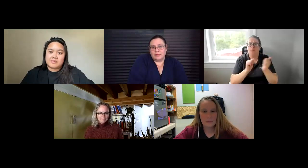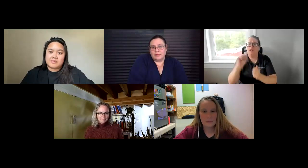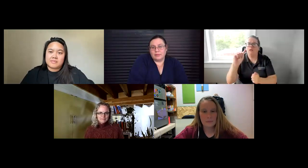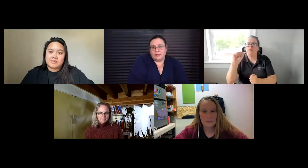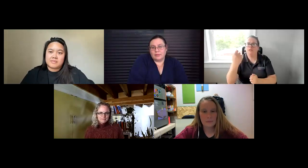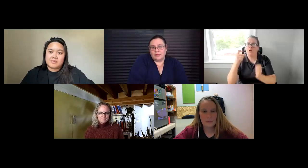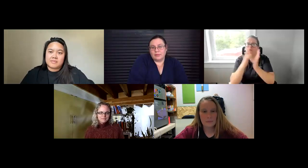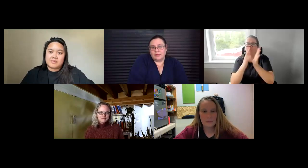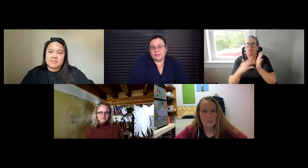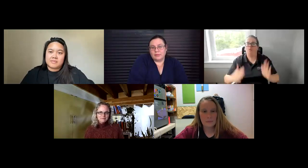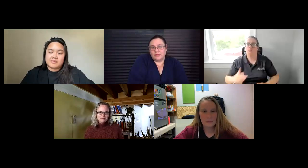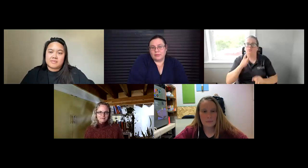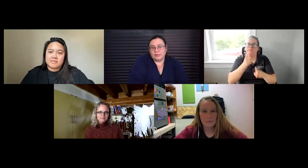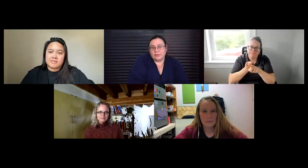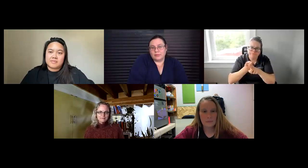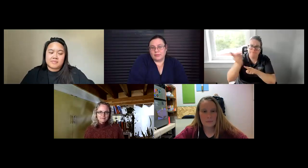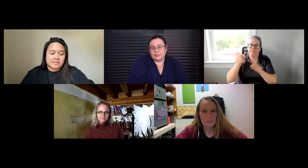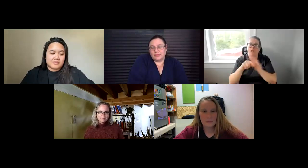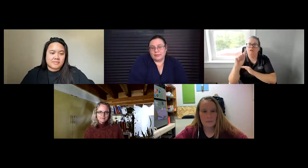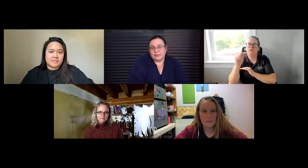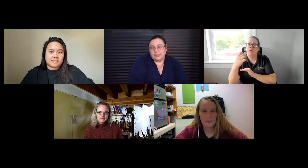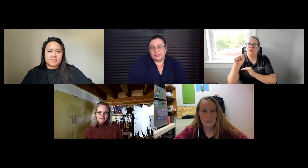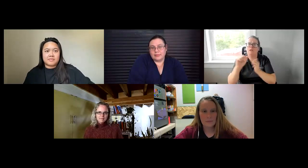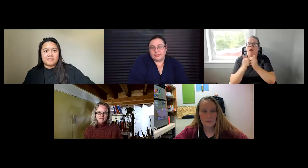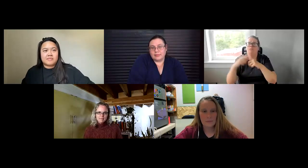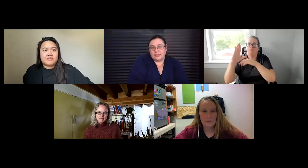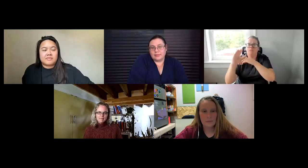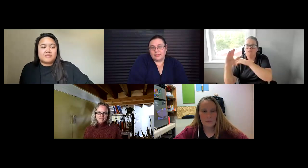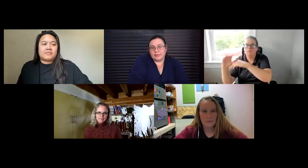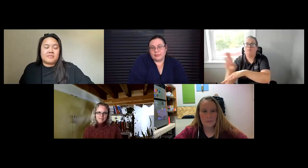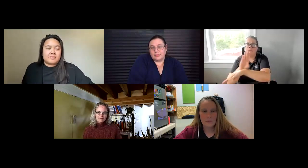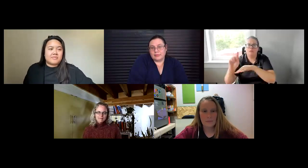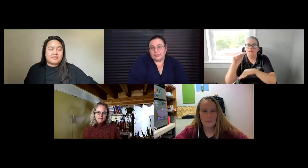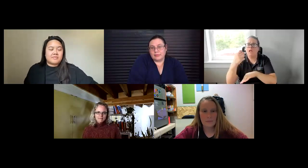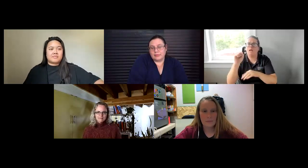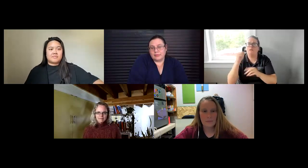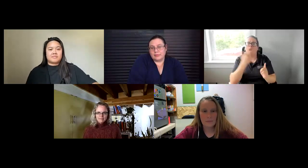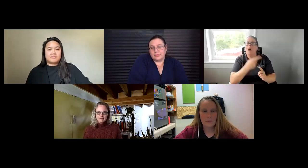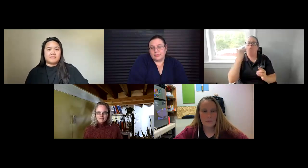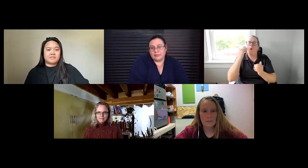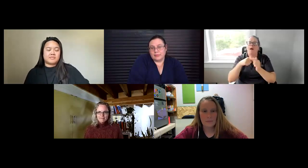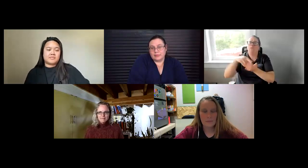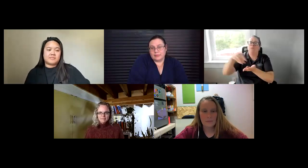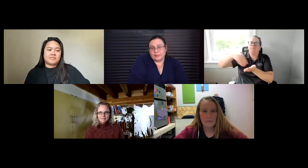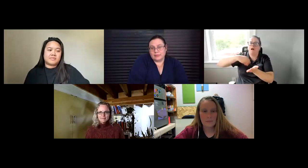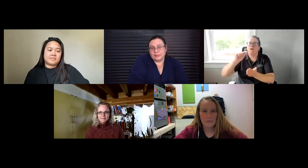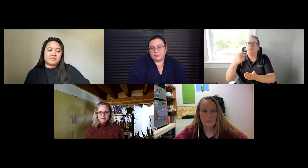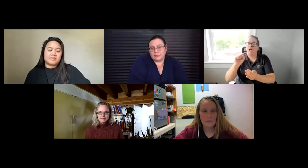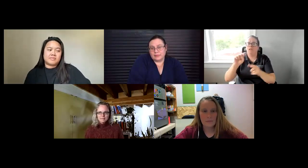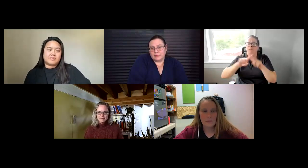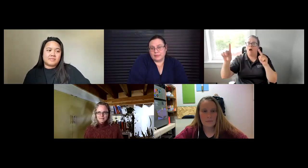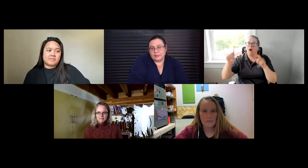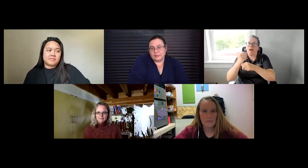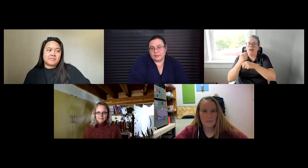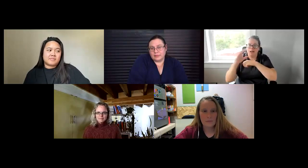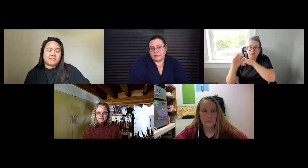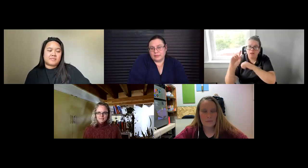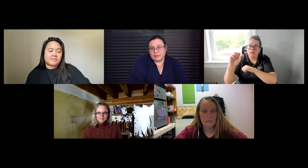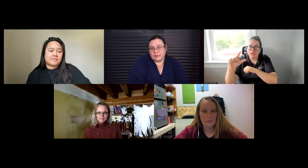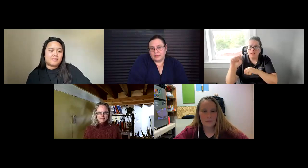we realized we needed to sign up with a tax attorney to make sure we are benefitting when